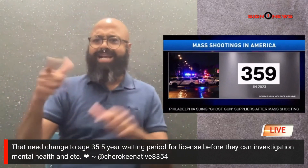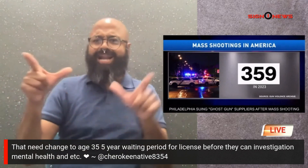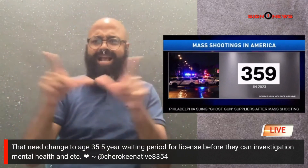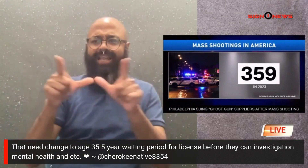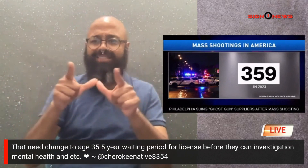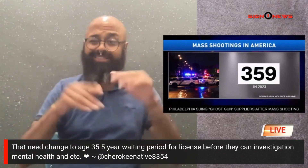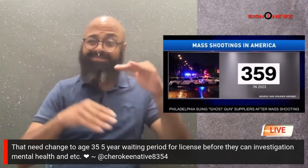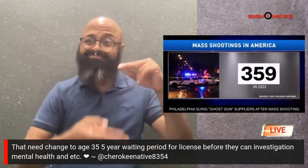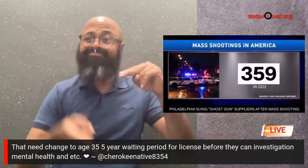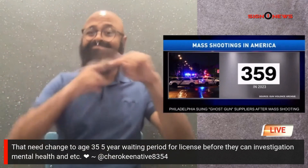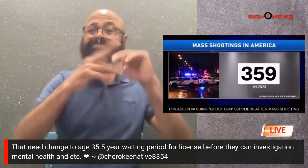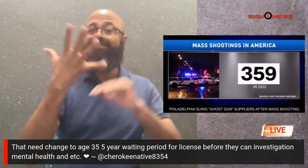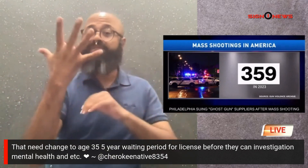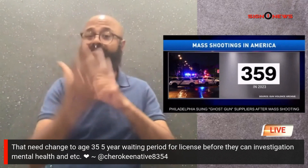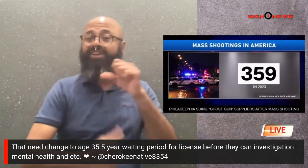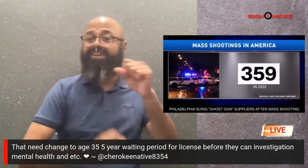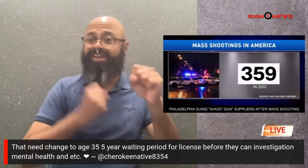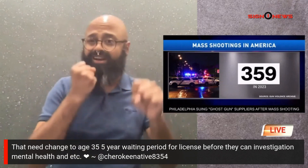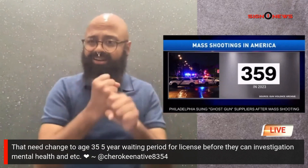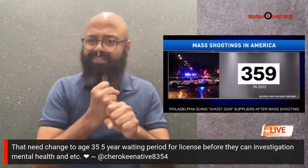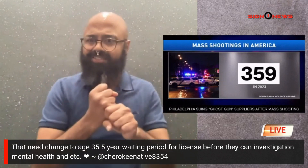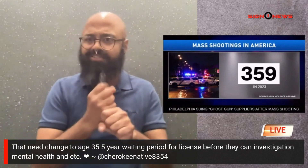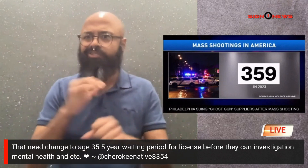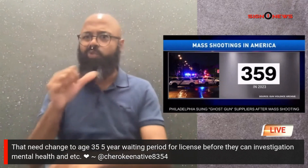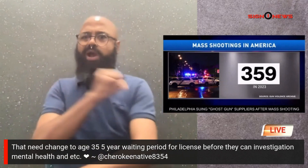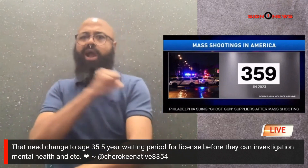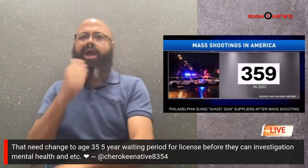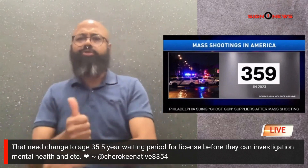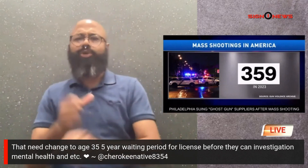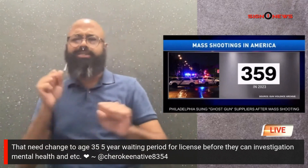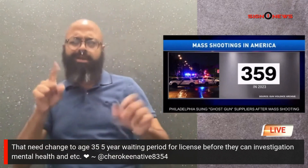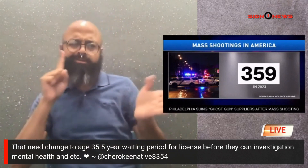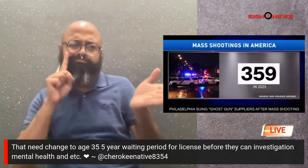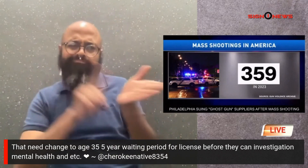so authorities can investigate a person's mental health and other things.